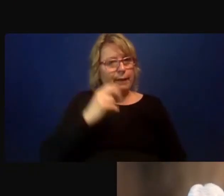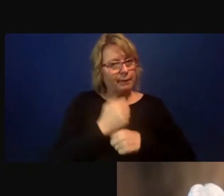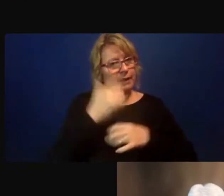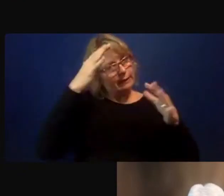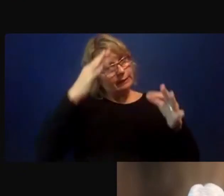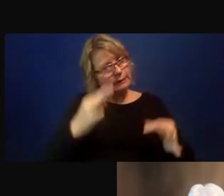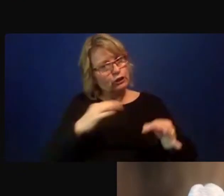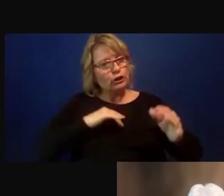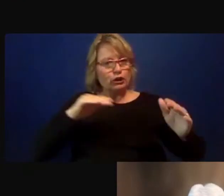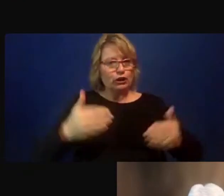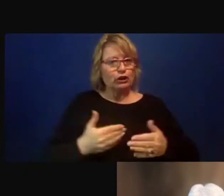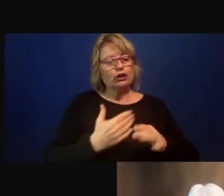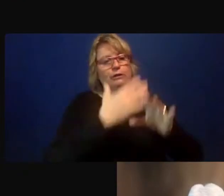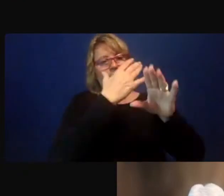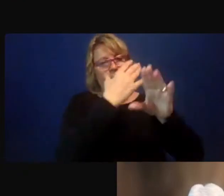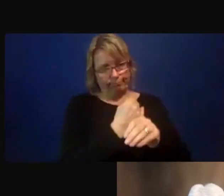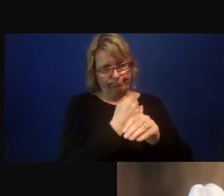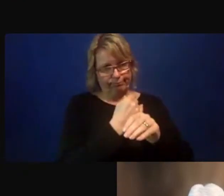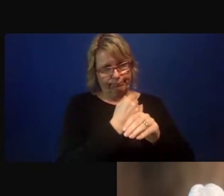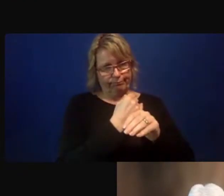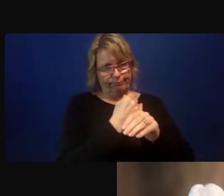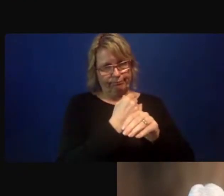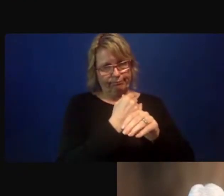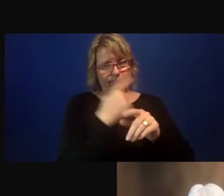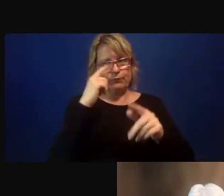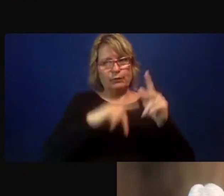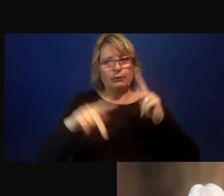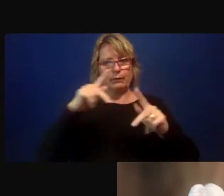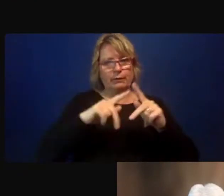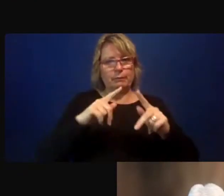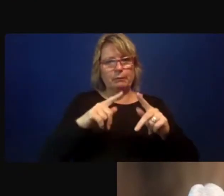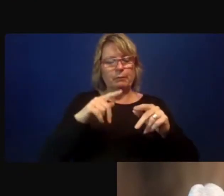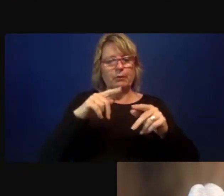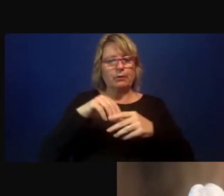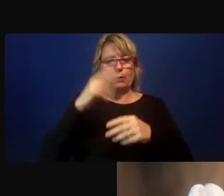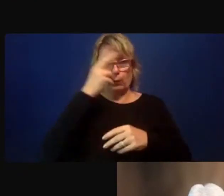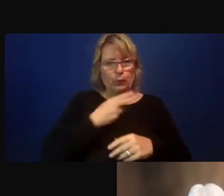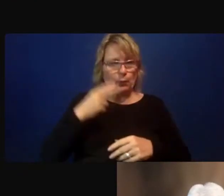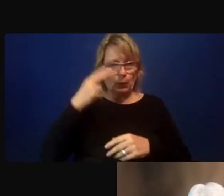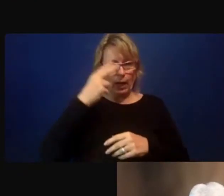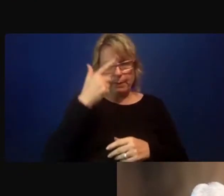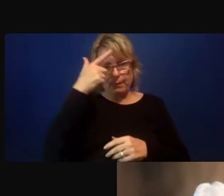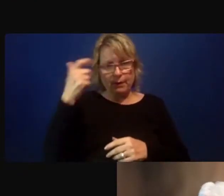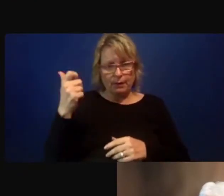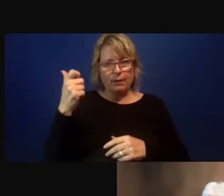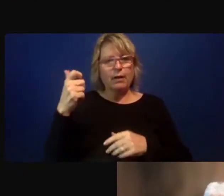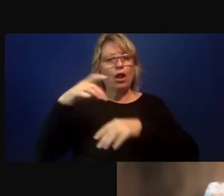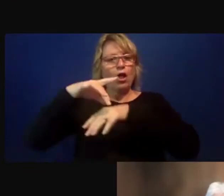telehealth-based care to the people of Hawaii because of the geographical reality of Hawaii.